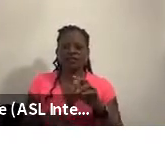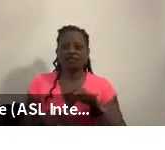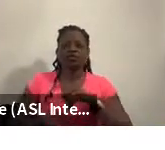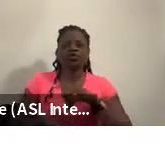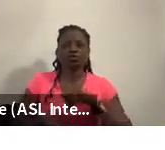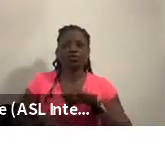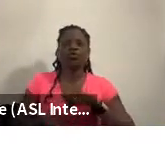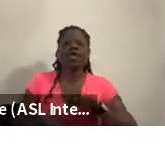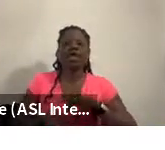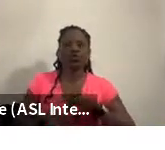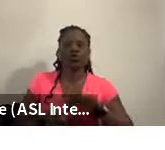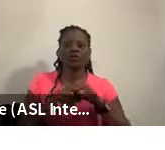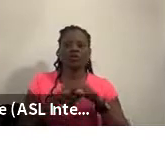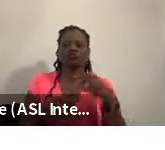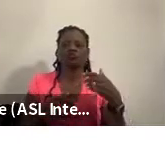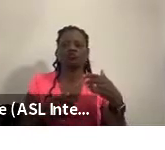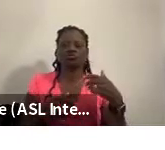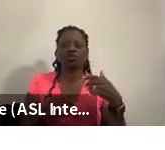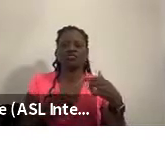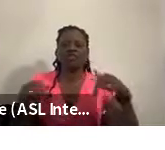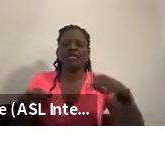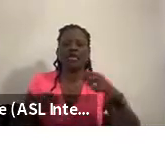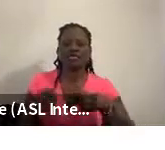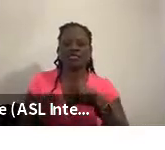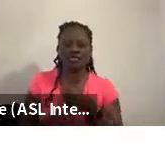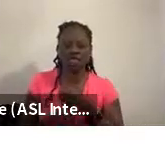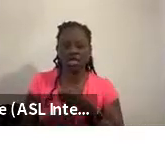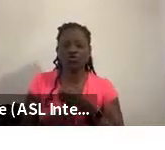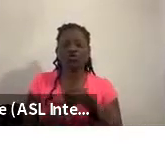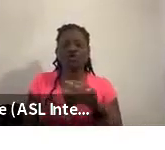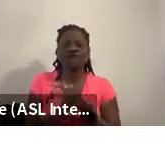And with vaccinations and decreased Triniti spread, we've seen a decline in